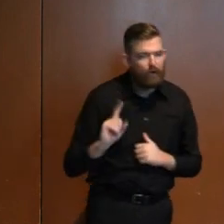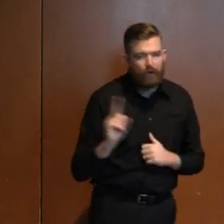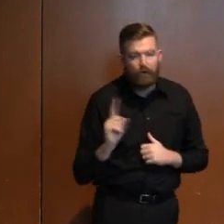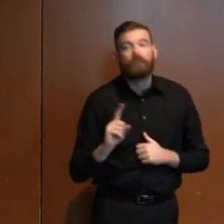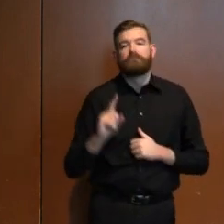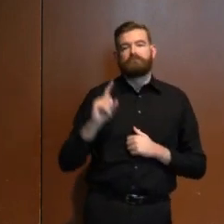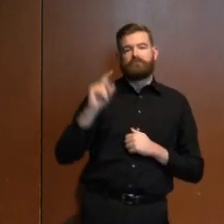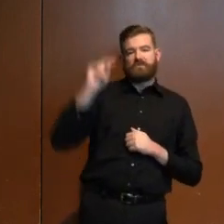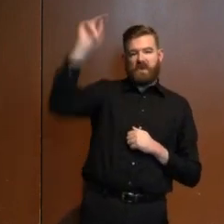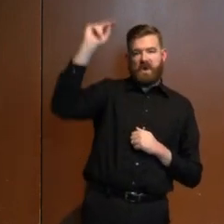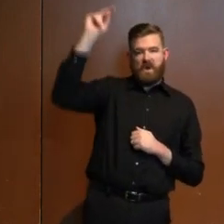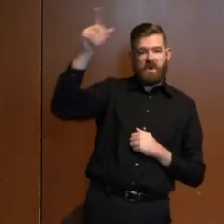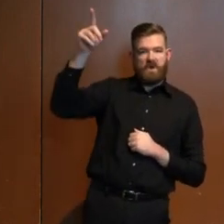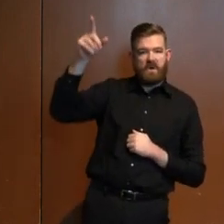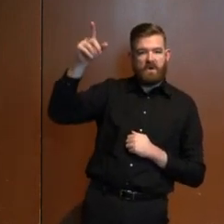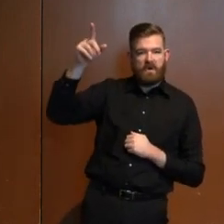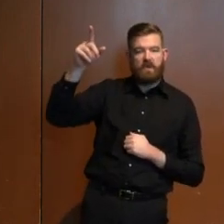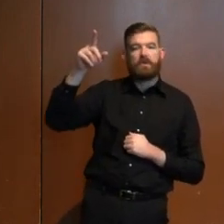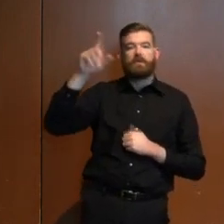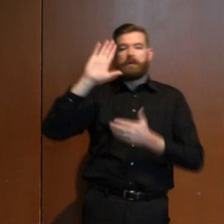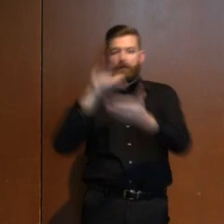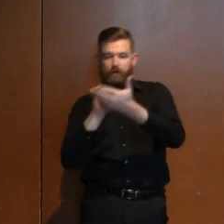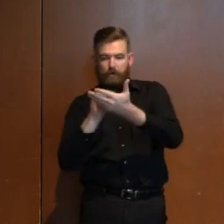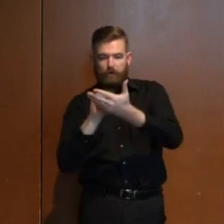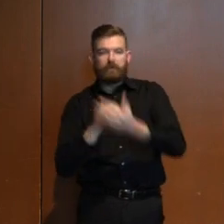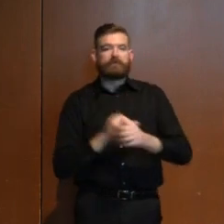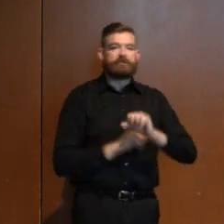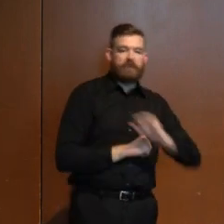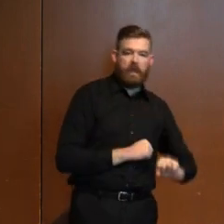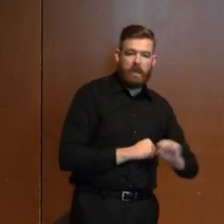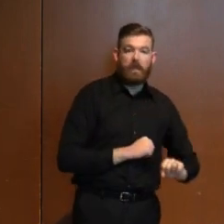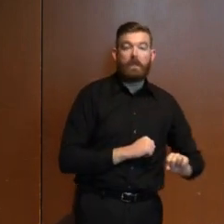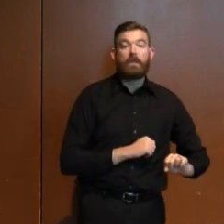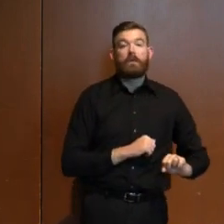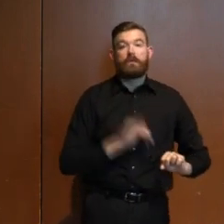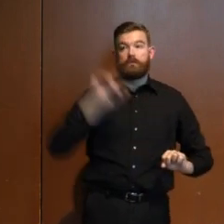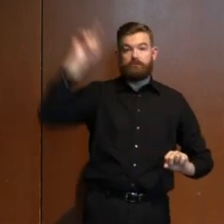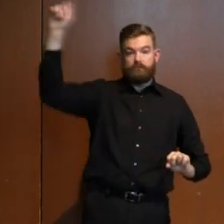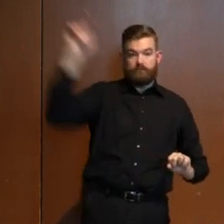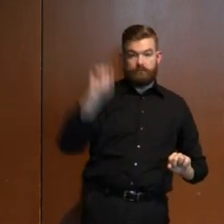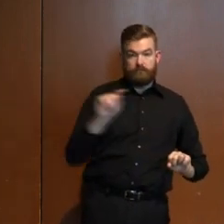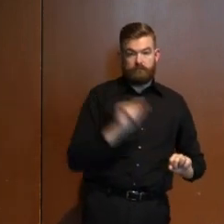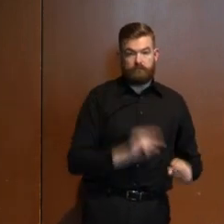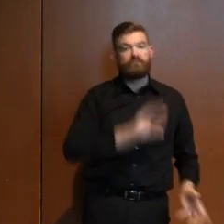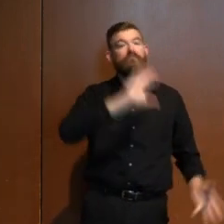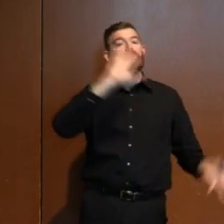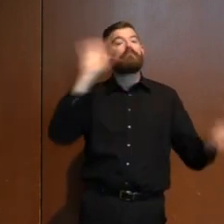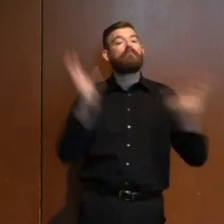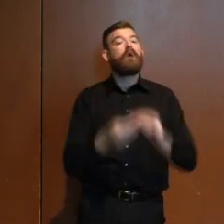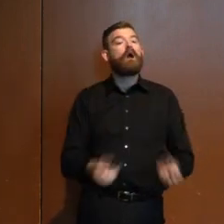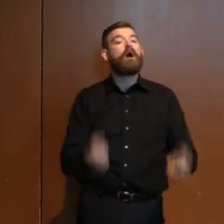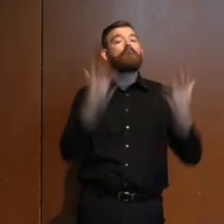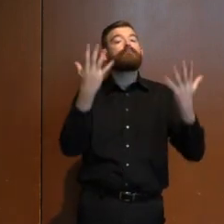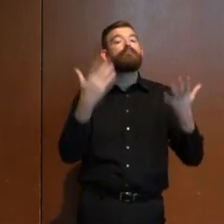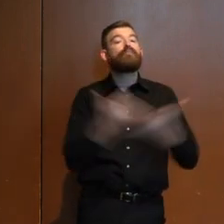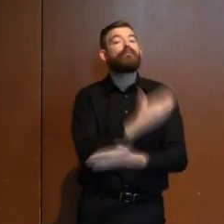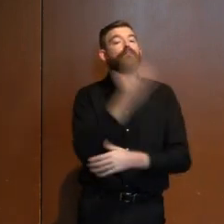HOSPITALS CAN BE STOOD UP. ONE IN EACH OF THE REGION IN OUR STATE. NORTH, CENTRAL AND SOUTH.